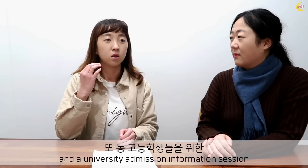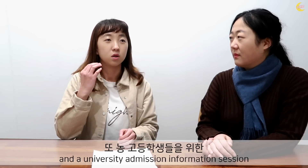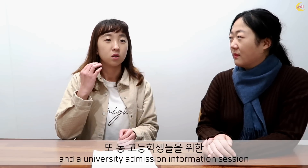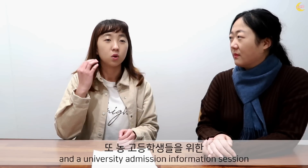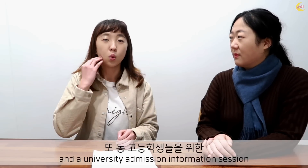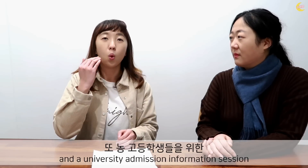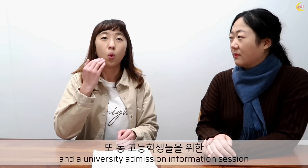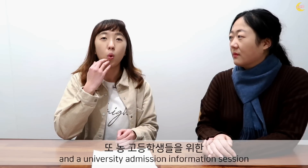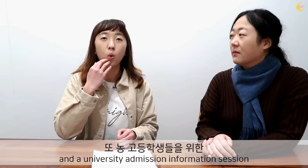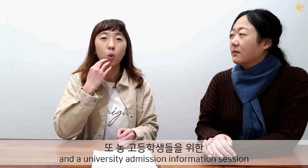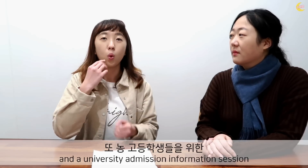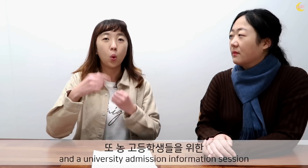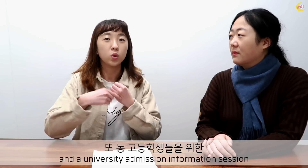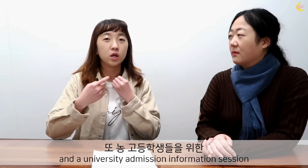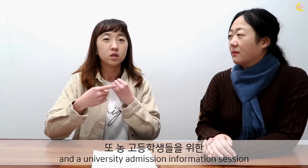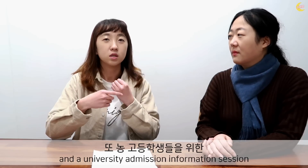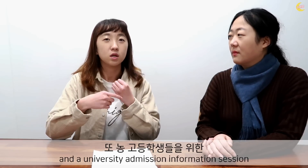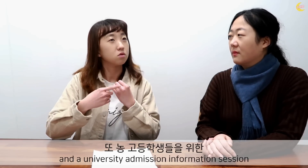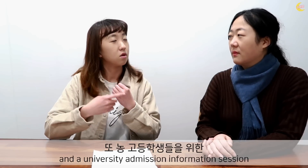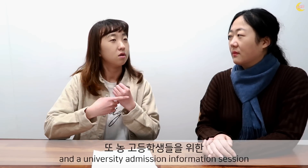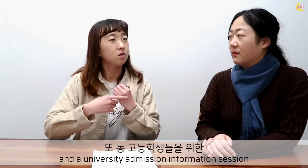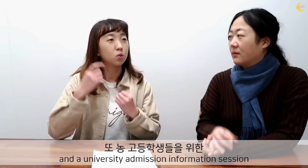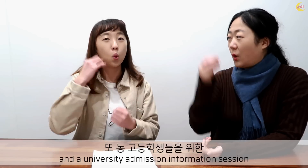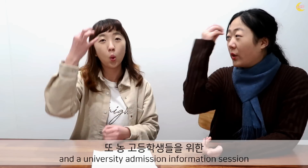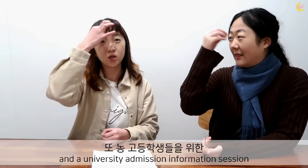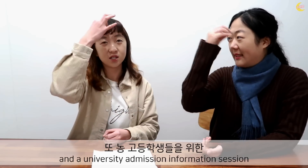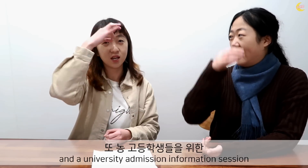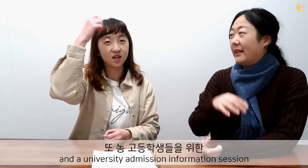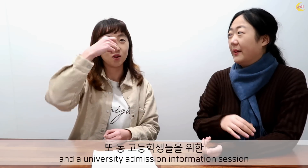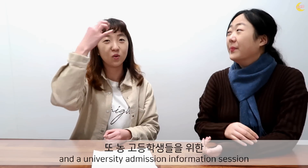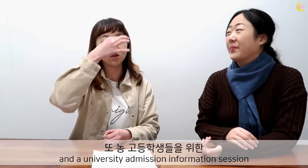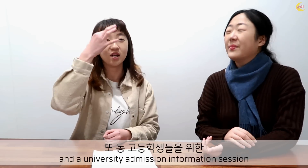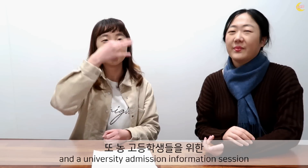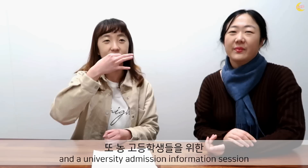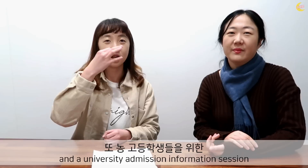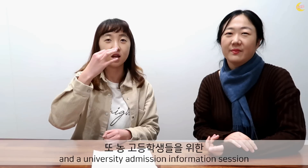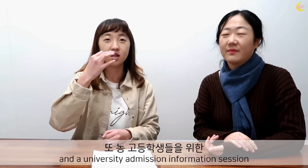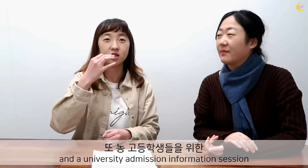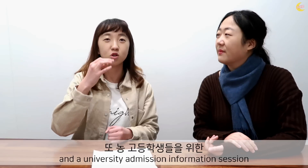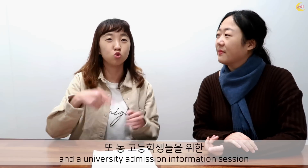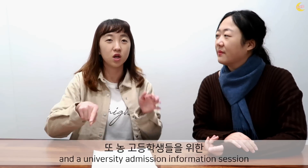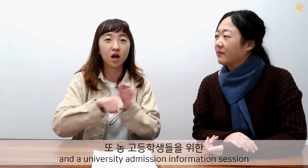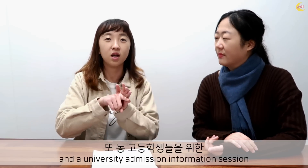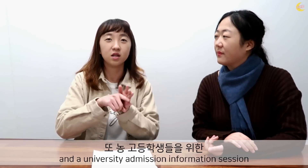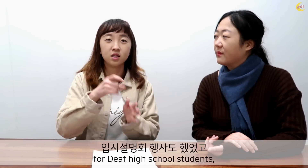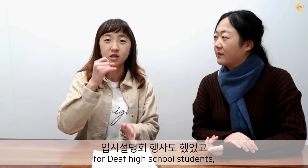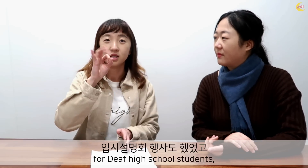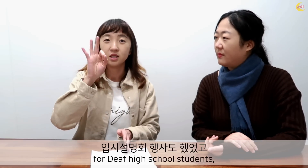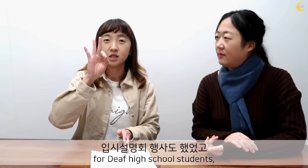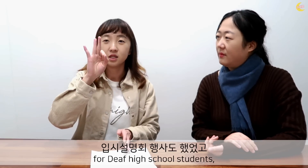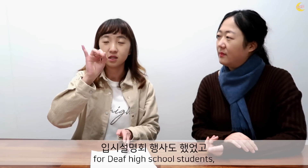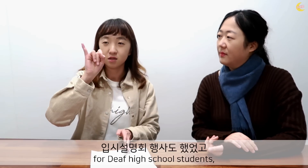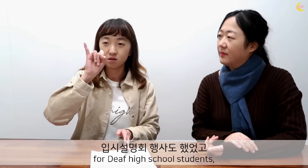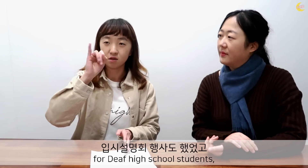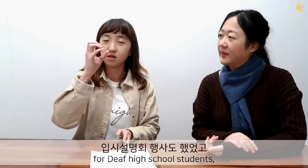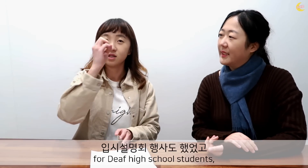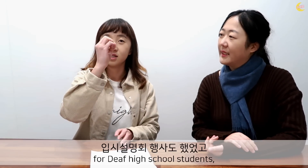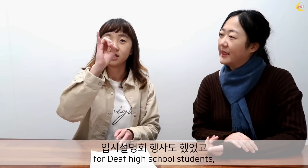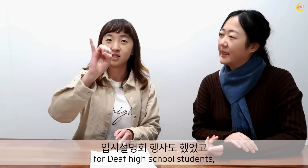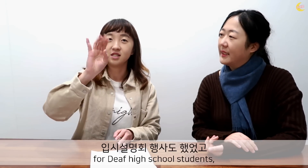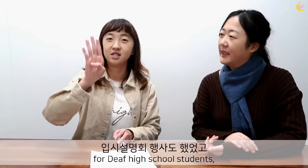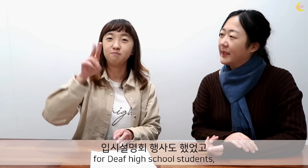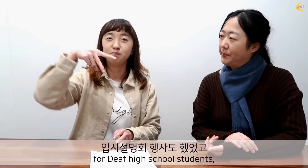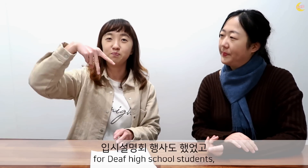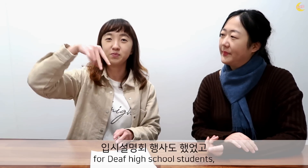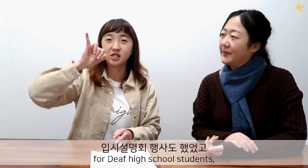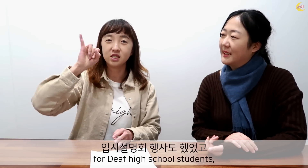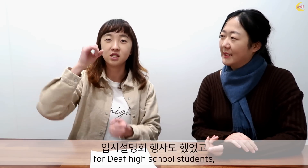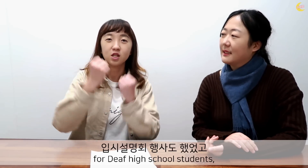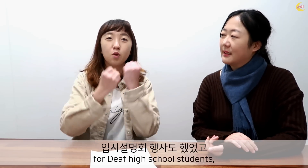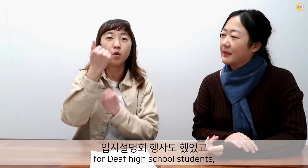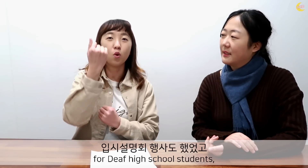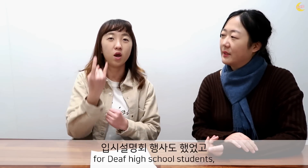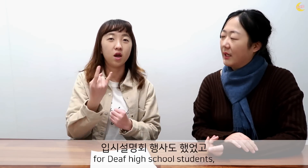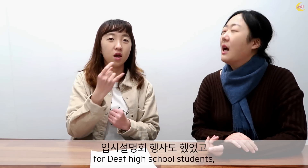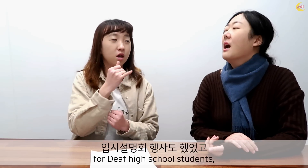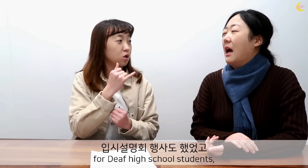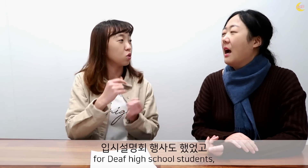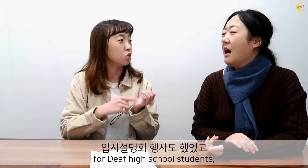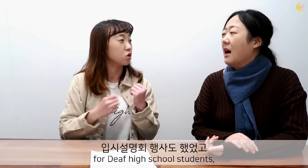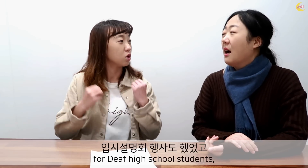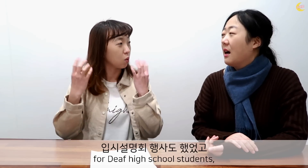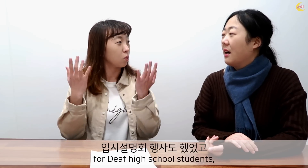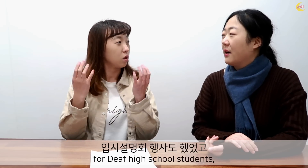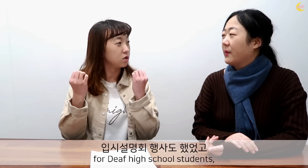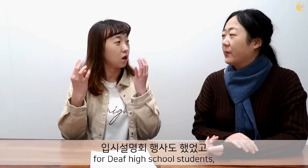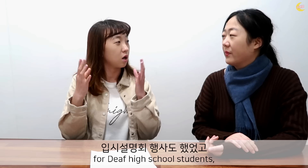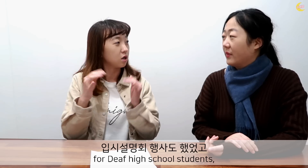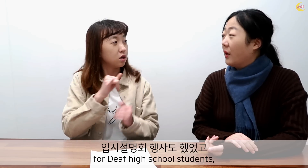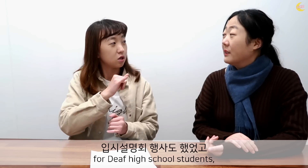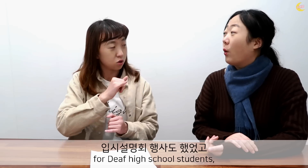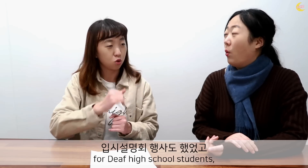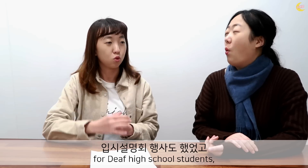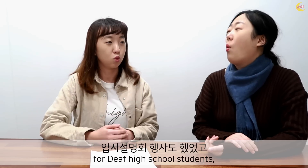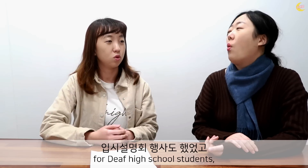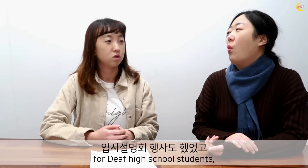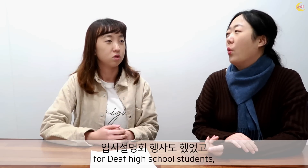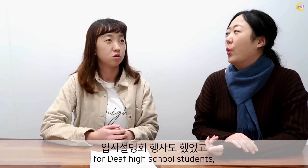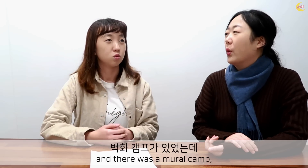and a university admission information session for Deaf high school students,